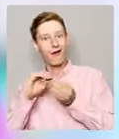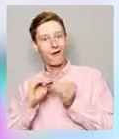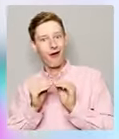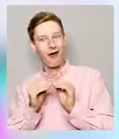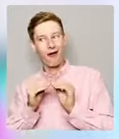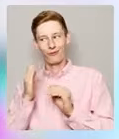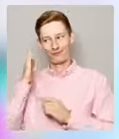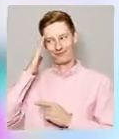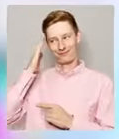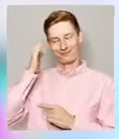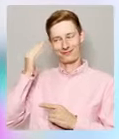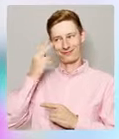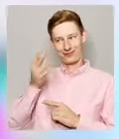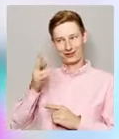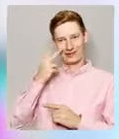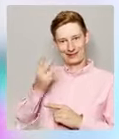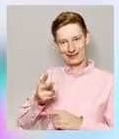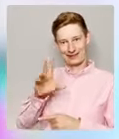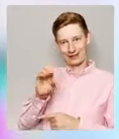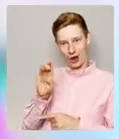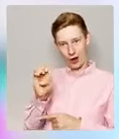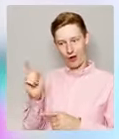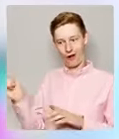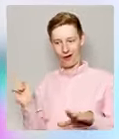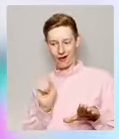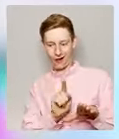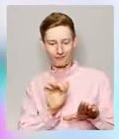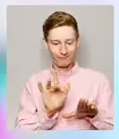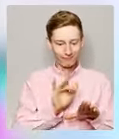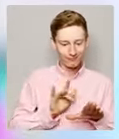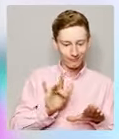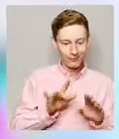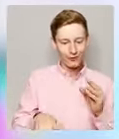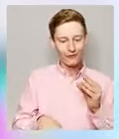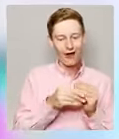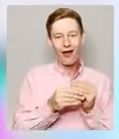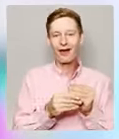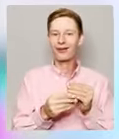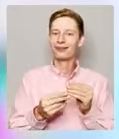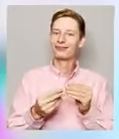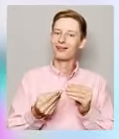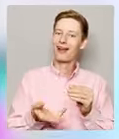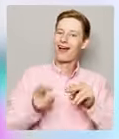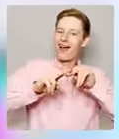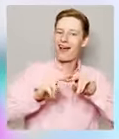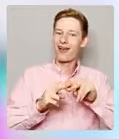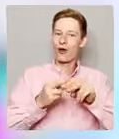Since we know they saw the code, we can give additional weight to buttons in its sequence. After the first button is pressed,